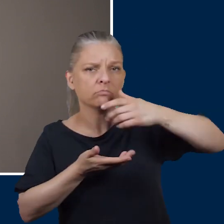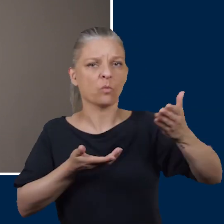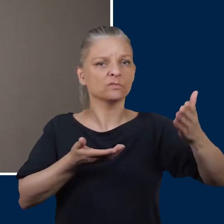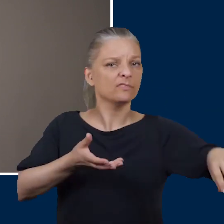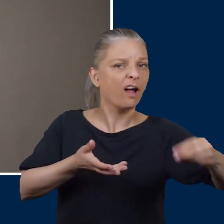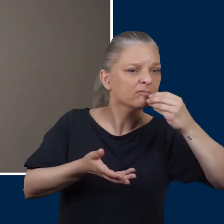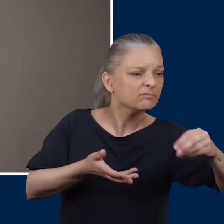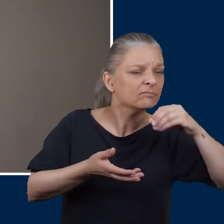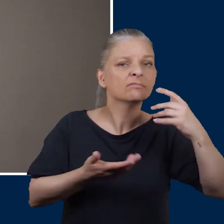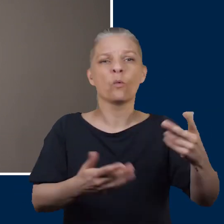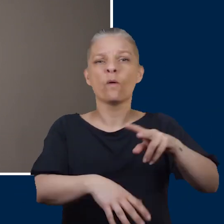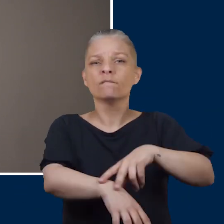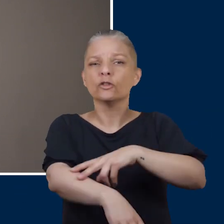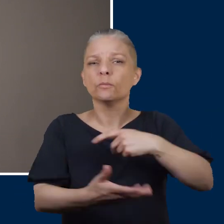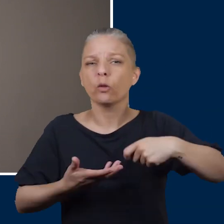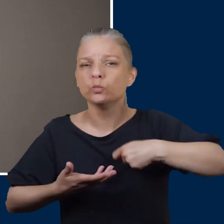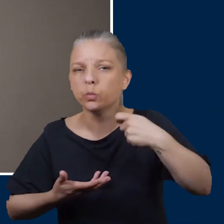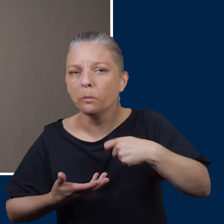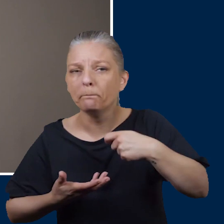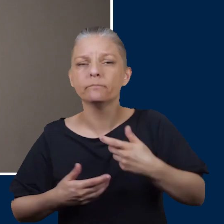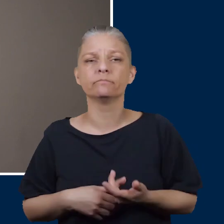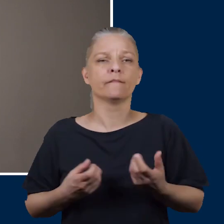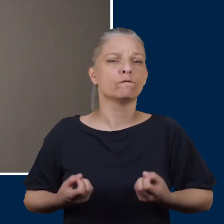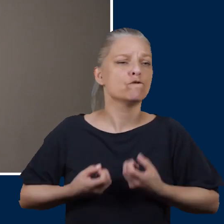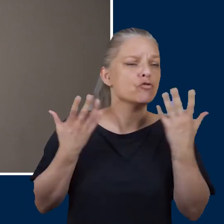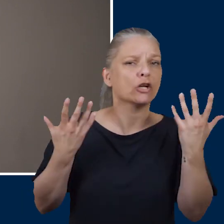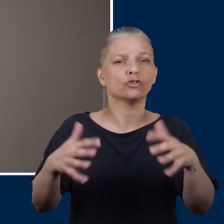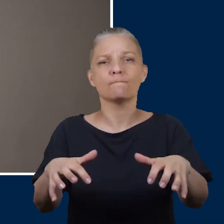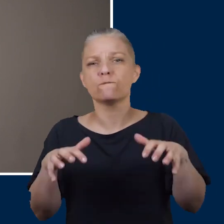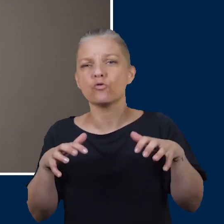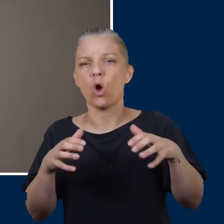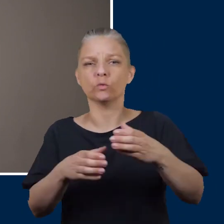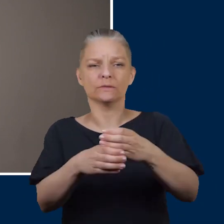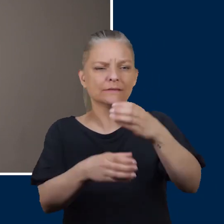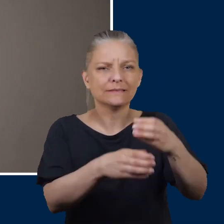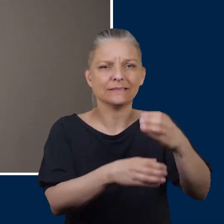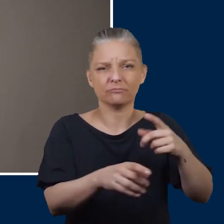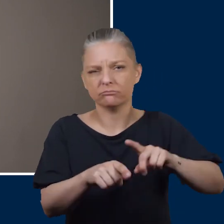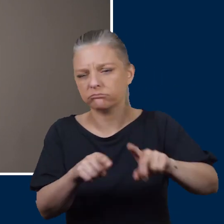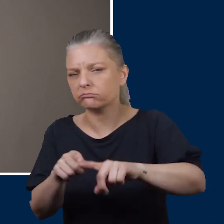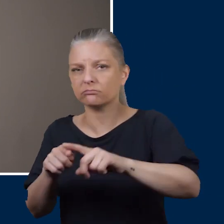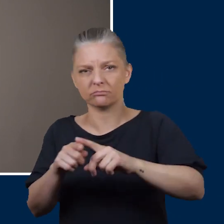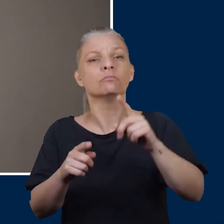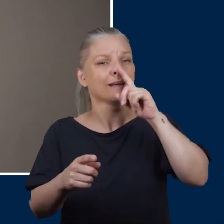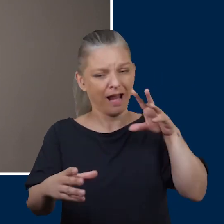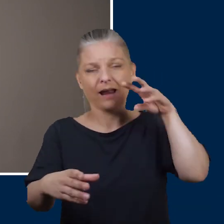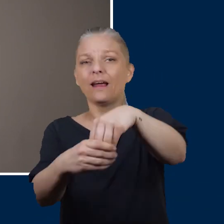canned varieties all count towards making up your five a day. Fruit juice can also contribute to one